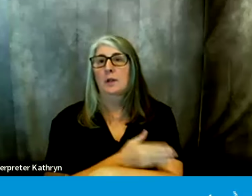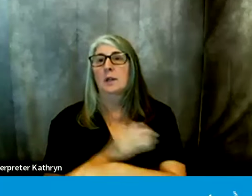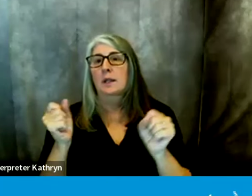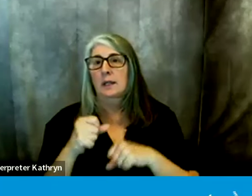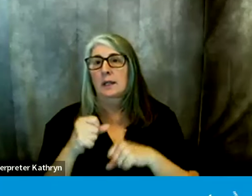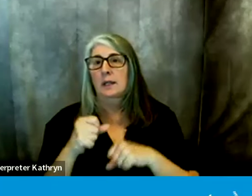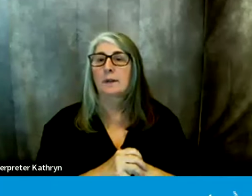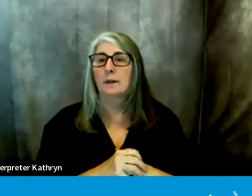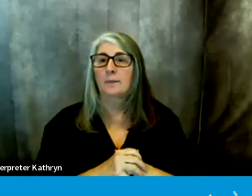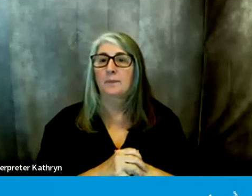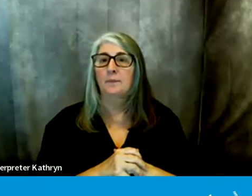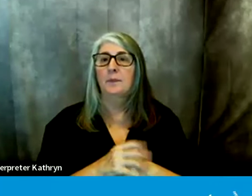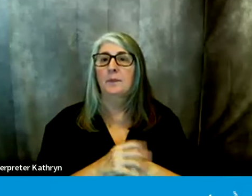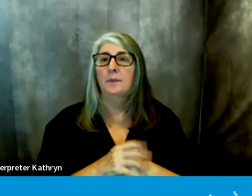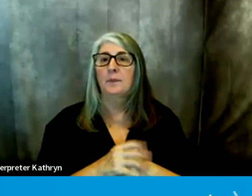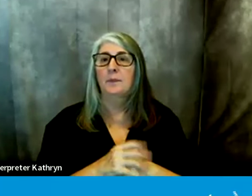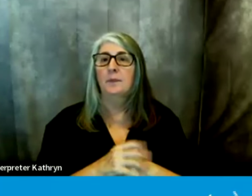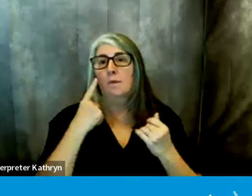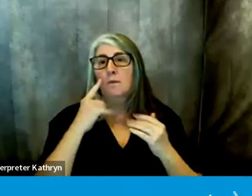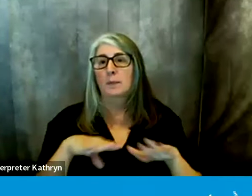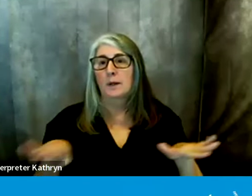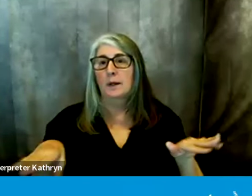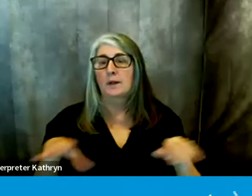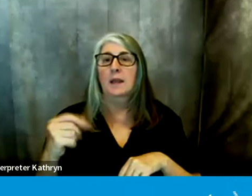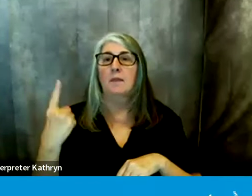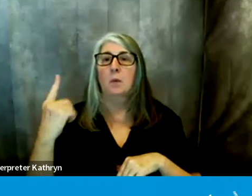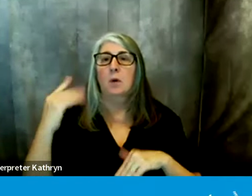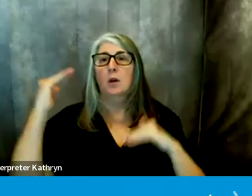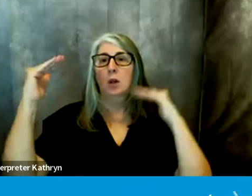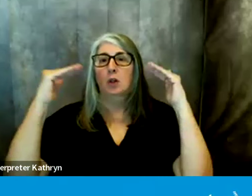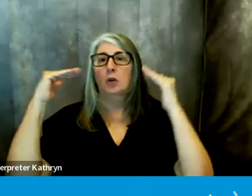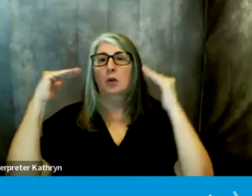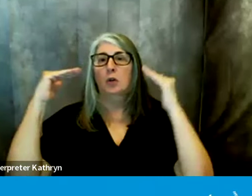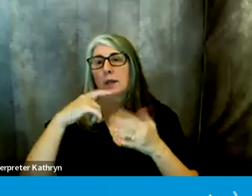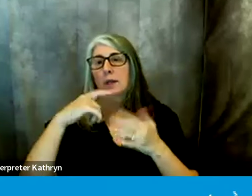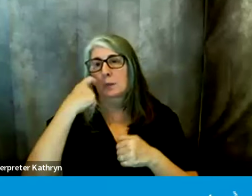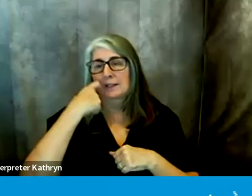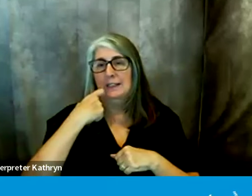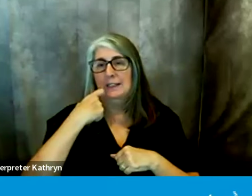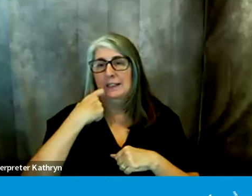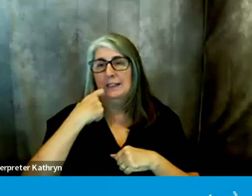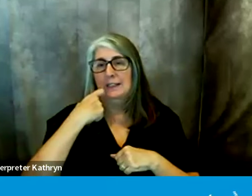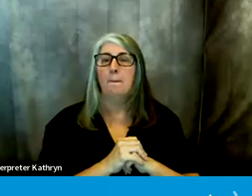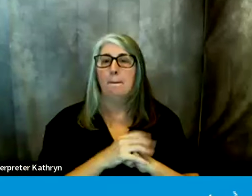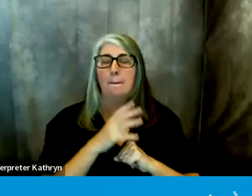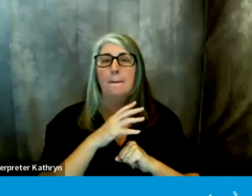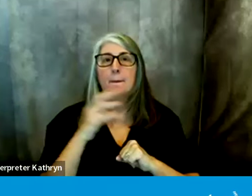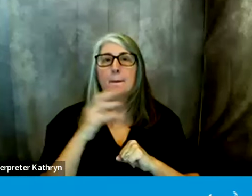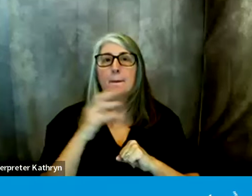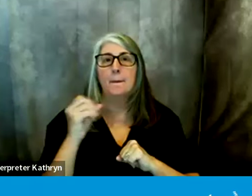both with the pediatric and the one adult case study that was published recently. We do plan to study this in more detail